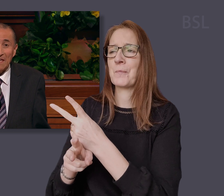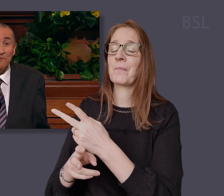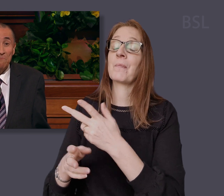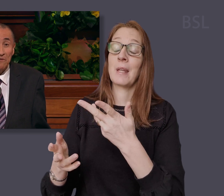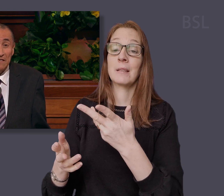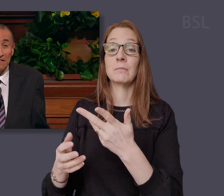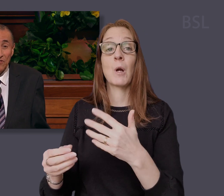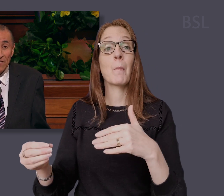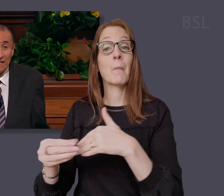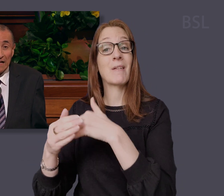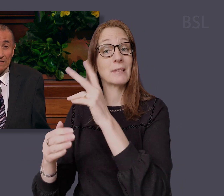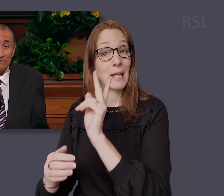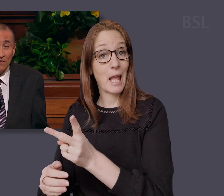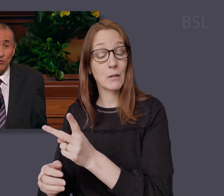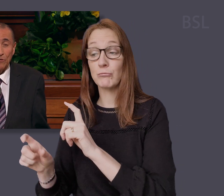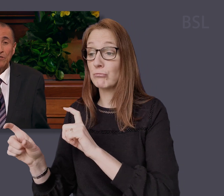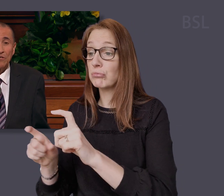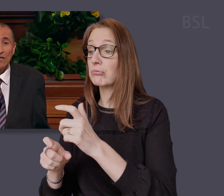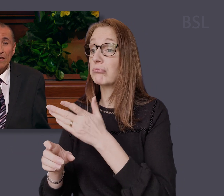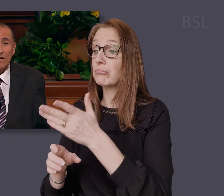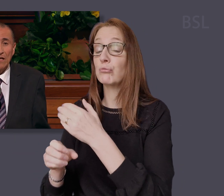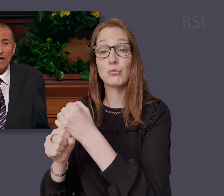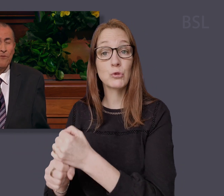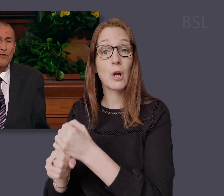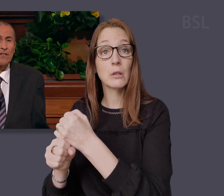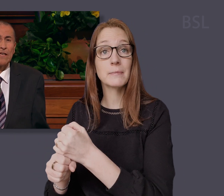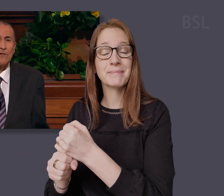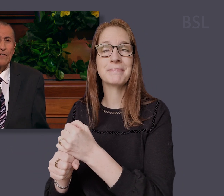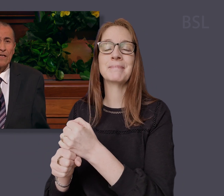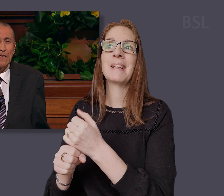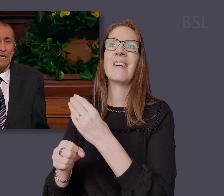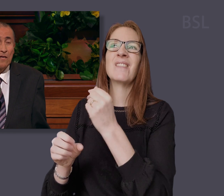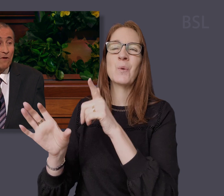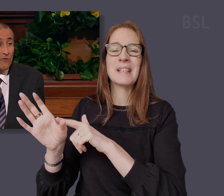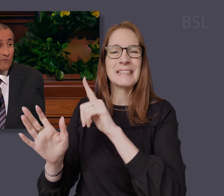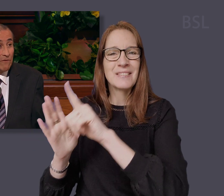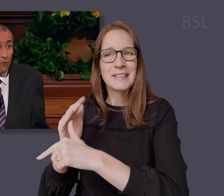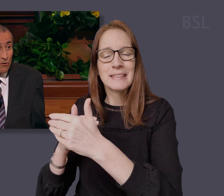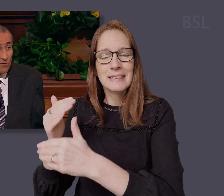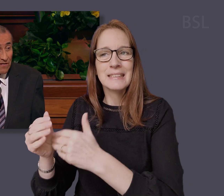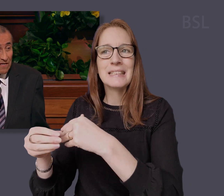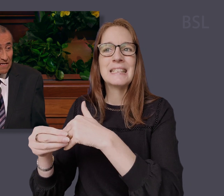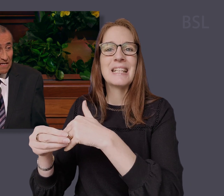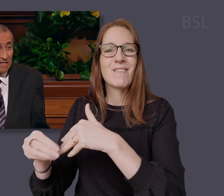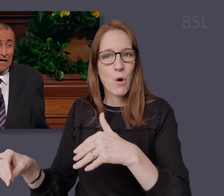He remarried and stayed active in the Church. A few years later, he went through a divorce